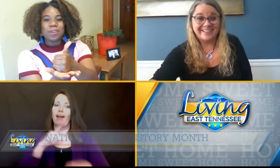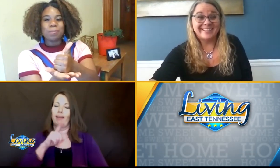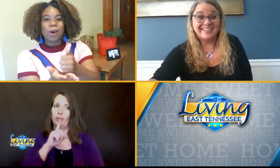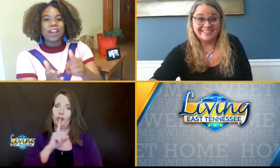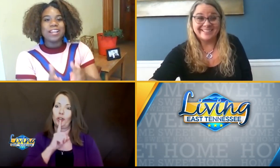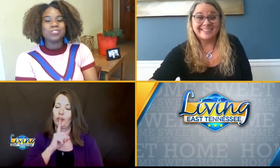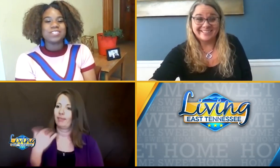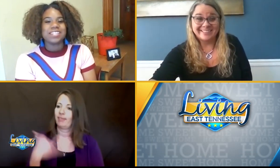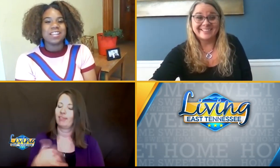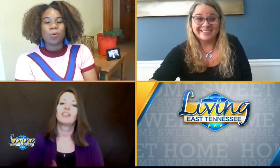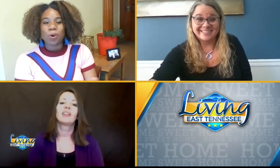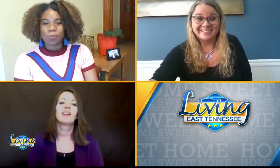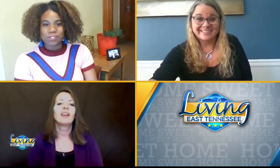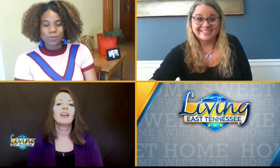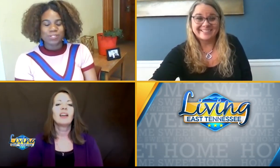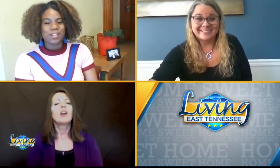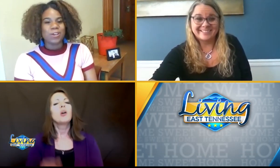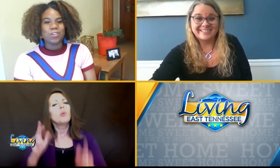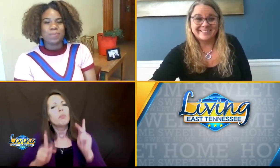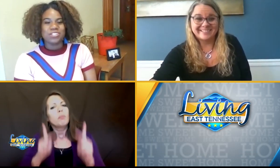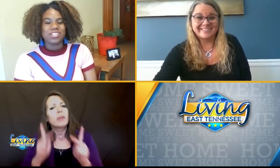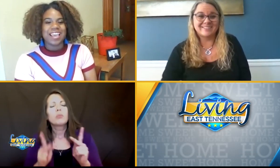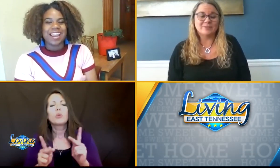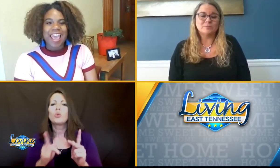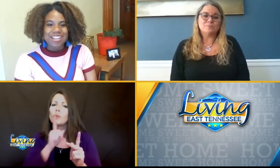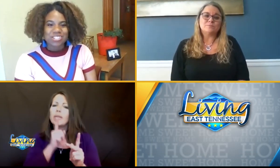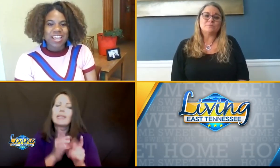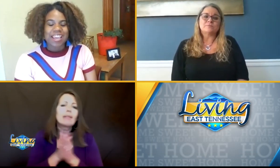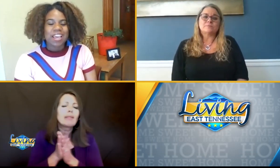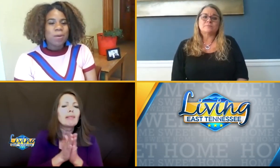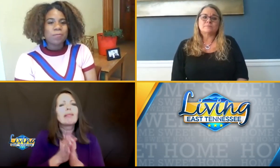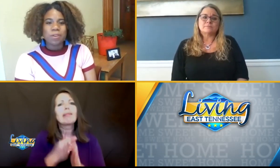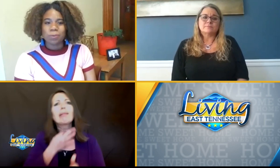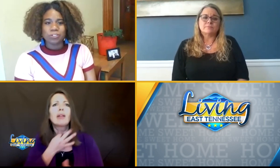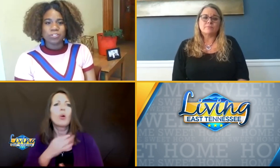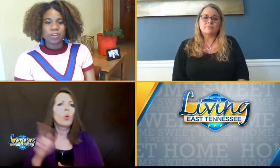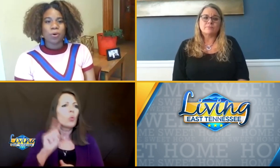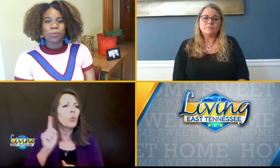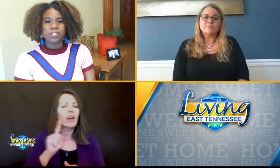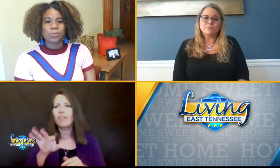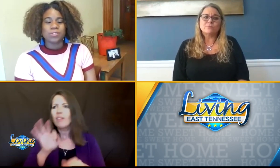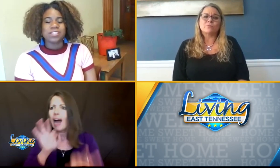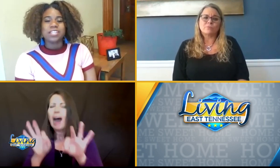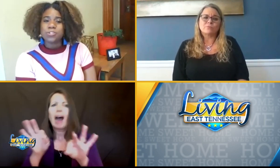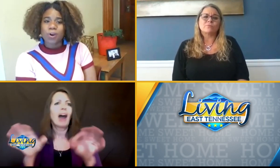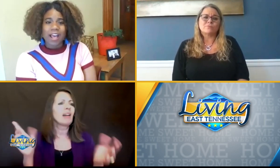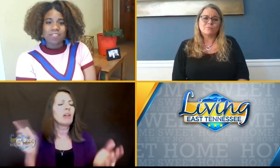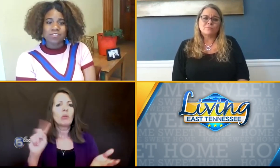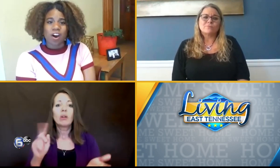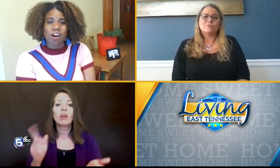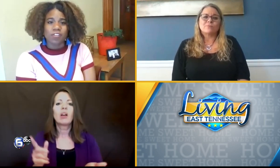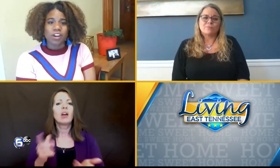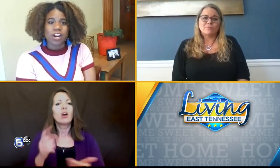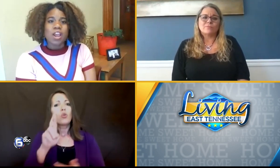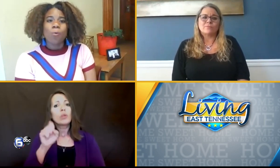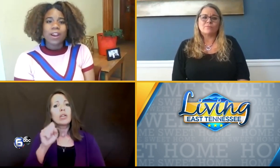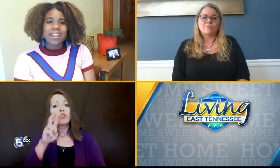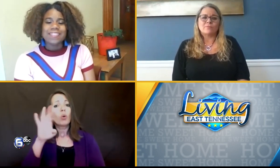INTERACT SAYING ARE YOU DEAF, YES OR NO ? THIS IS THE SIGN